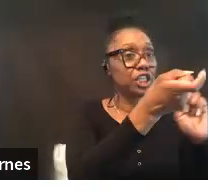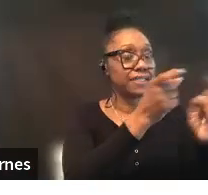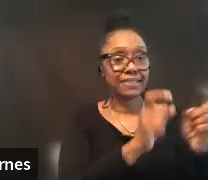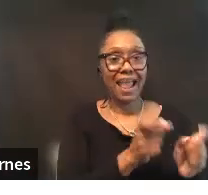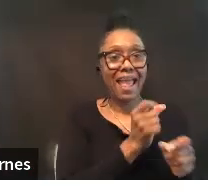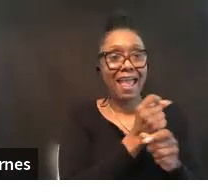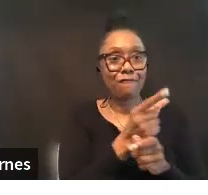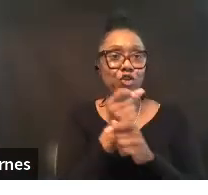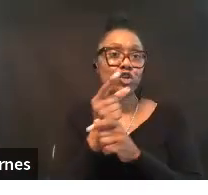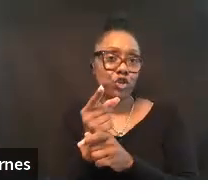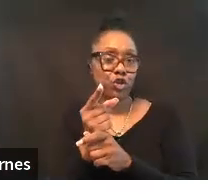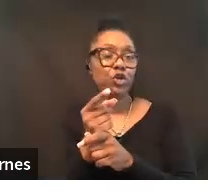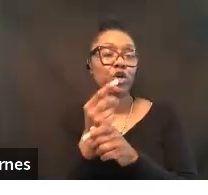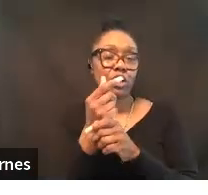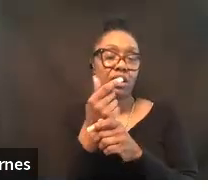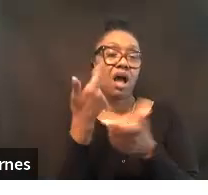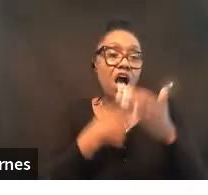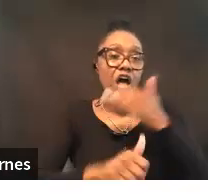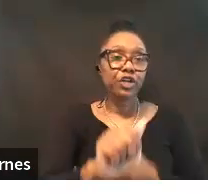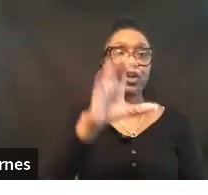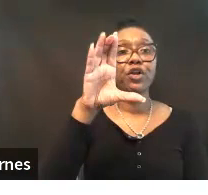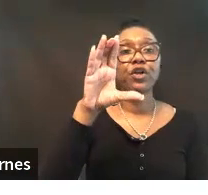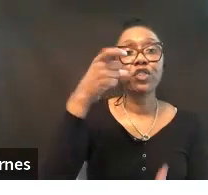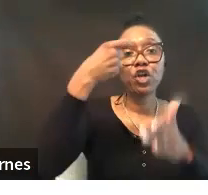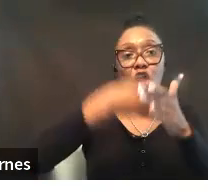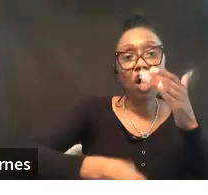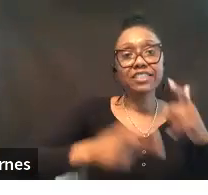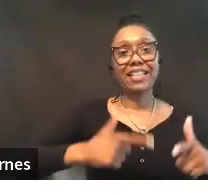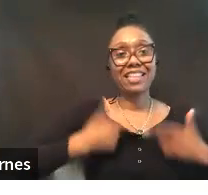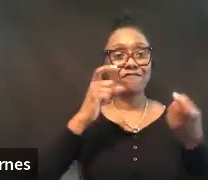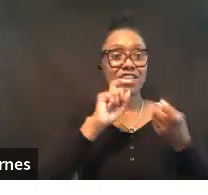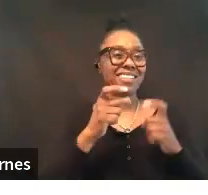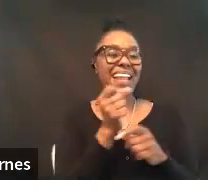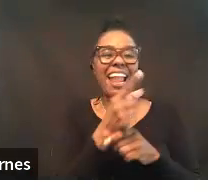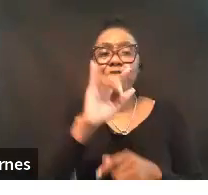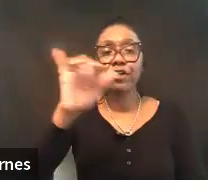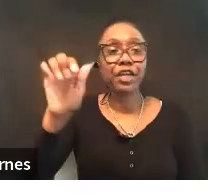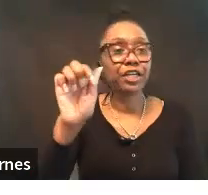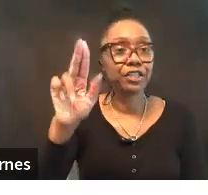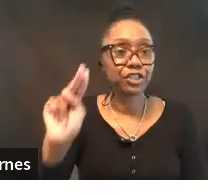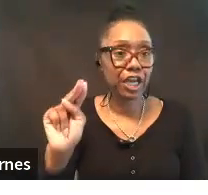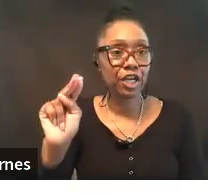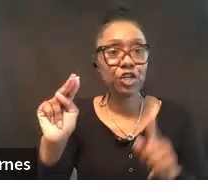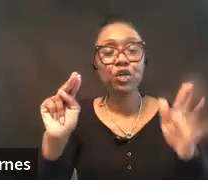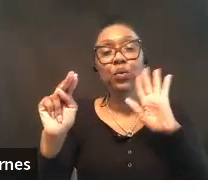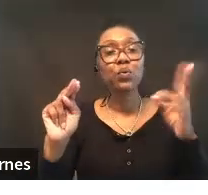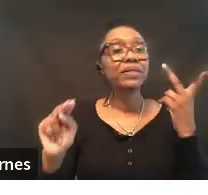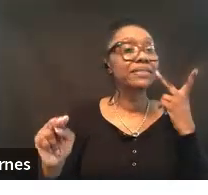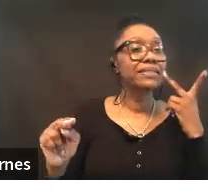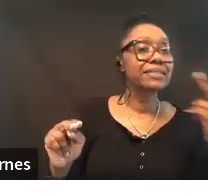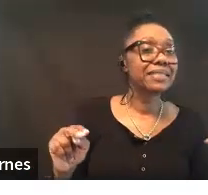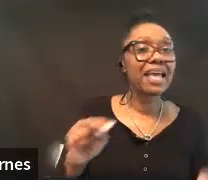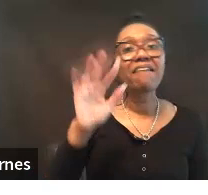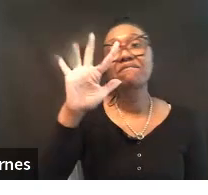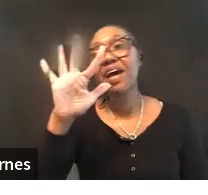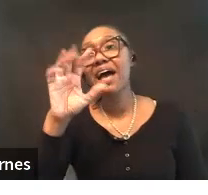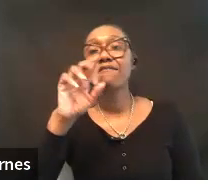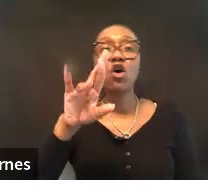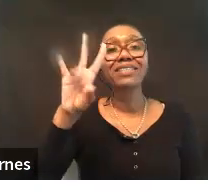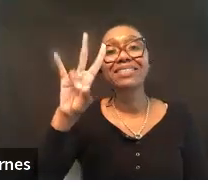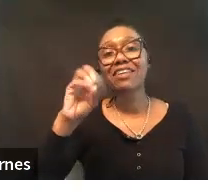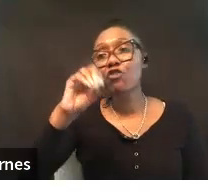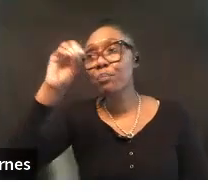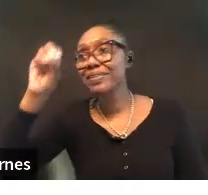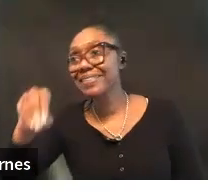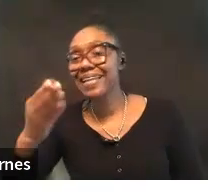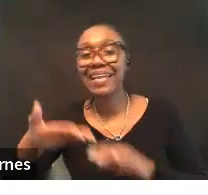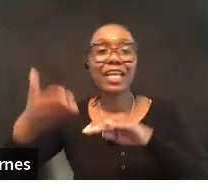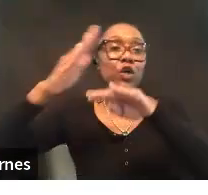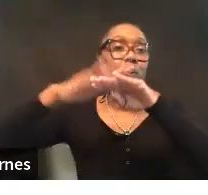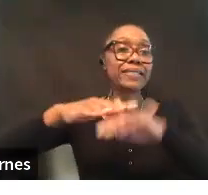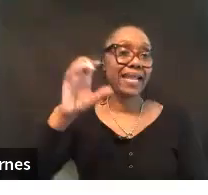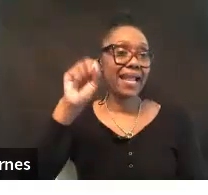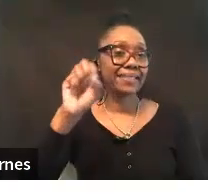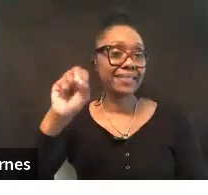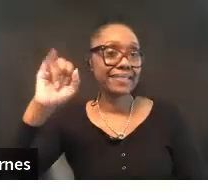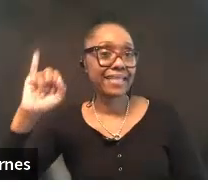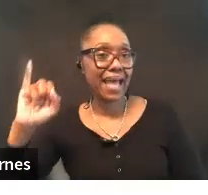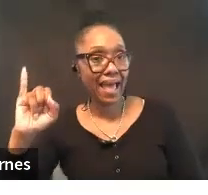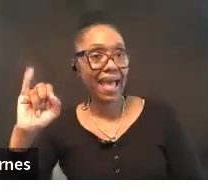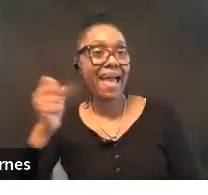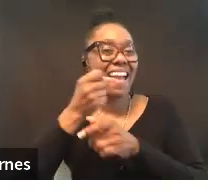So every January just as you might see a 5 or 7% increase in what you receive the NSSI benefits in the previous year.